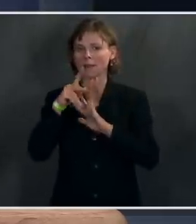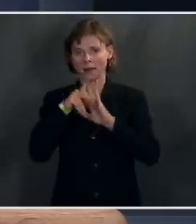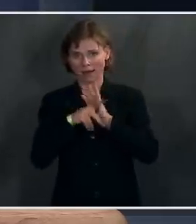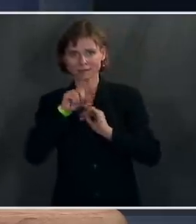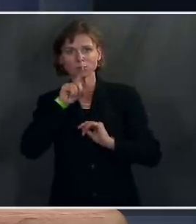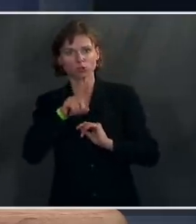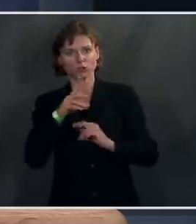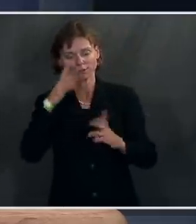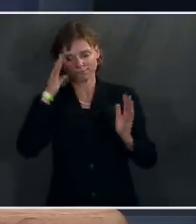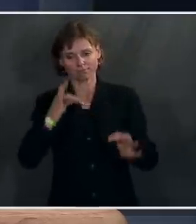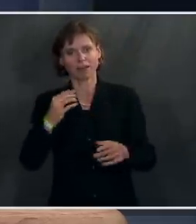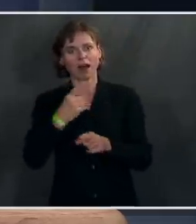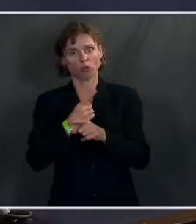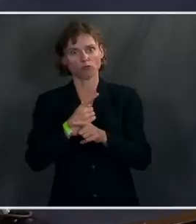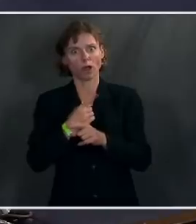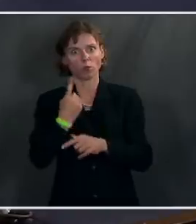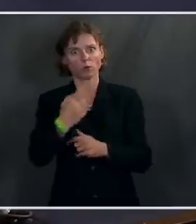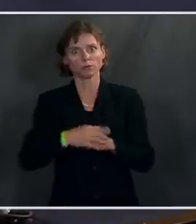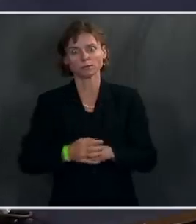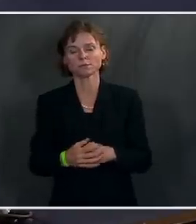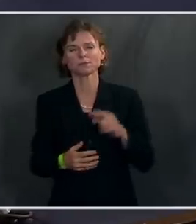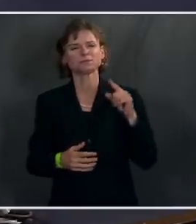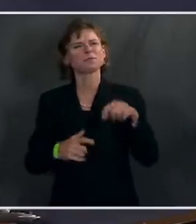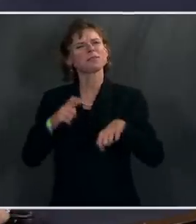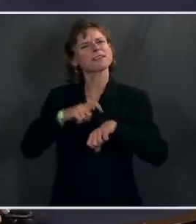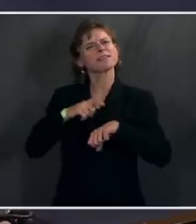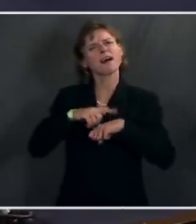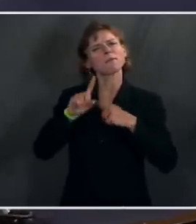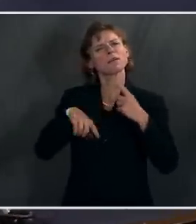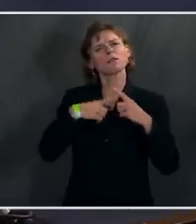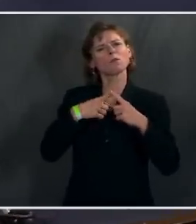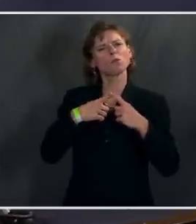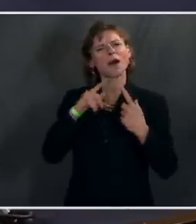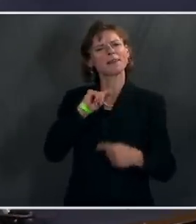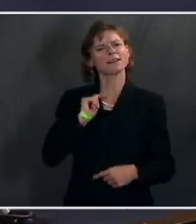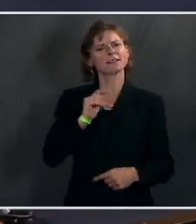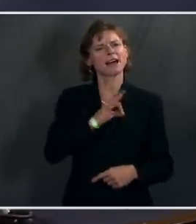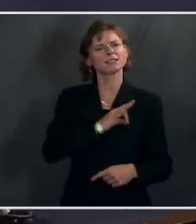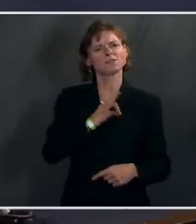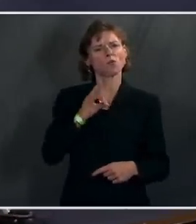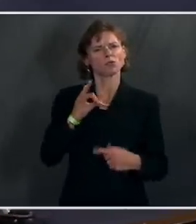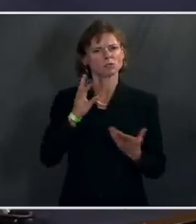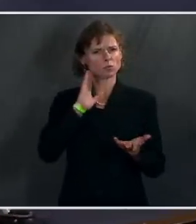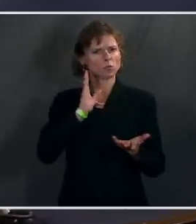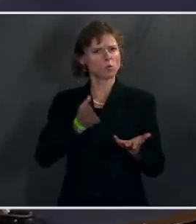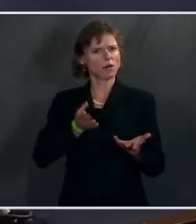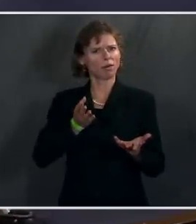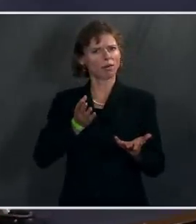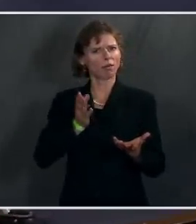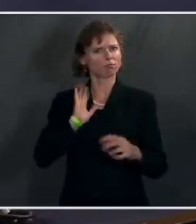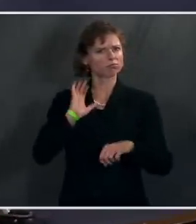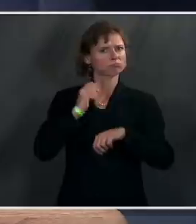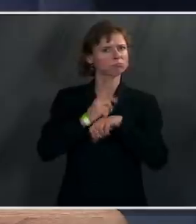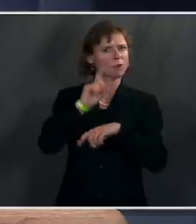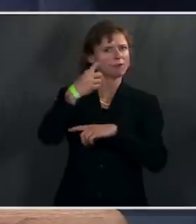The Press: And do you have a sense of timing for these reviews when the Task Force on reunification, for instance, may actually put out their first findings? Ms. Psaki: We do.